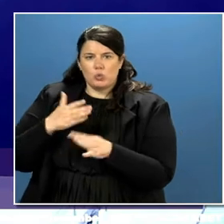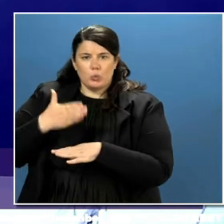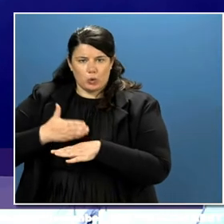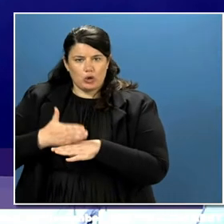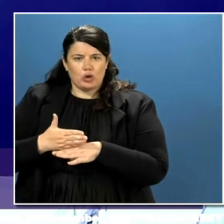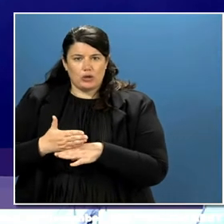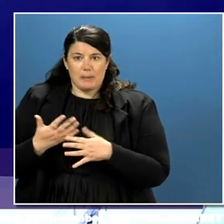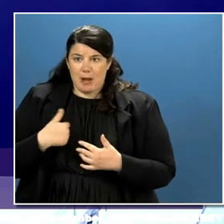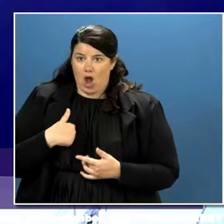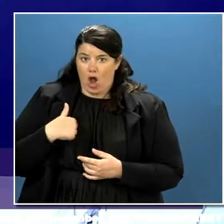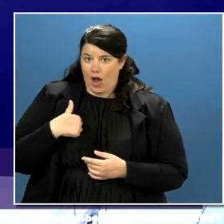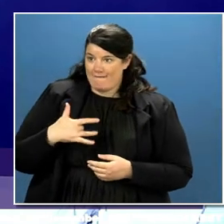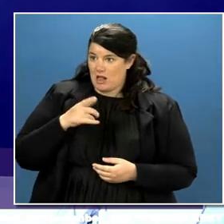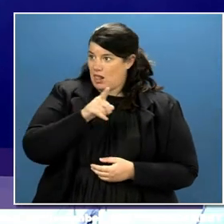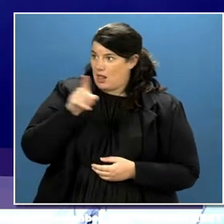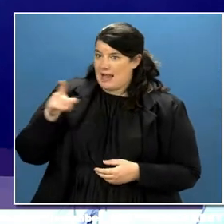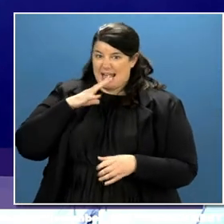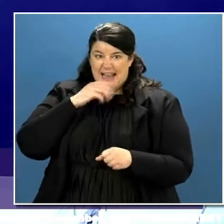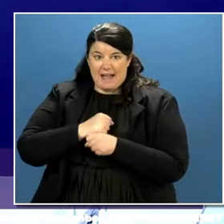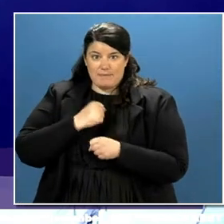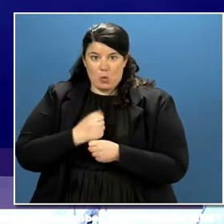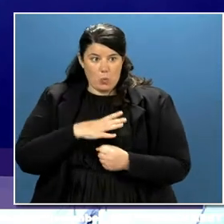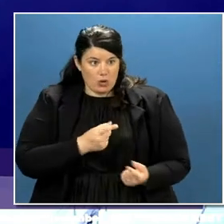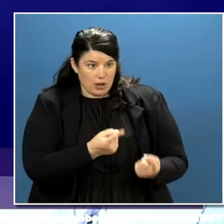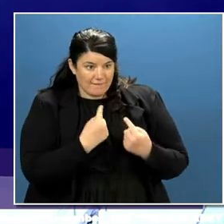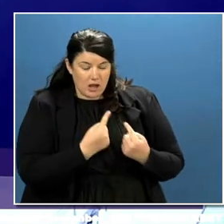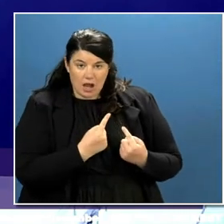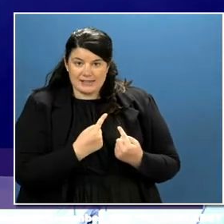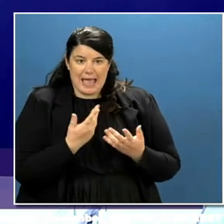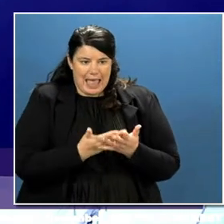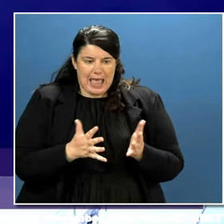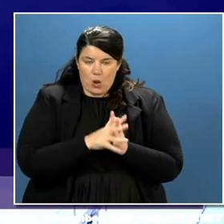advice as to where we might start to make progress quickly.